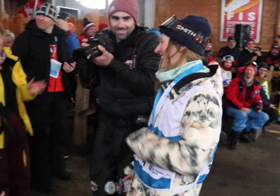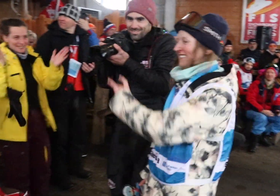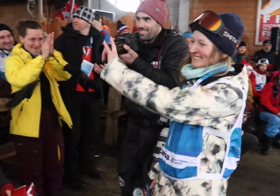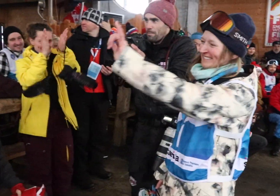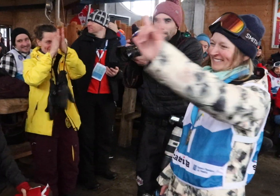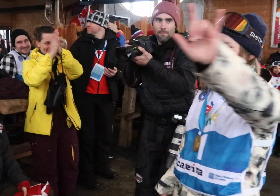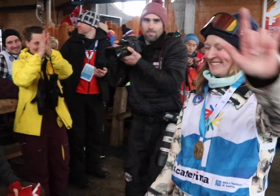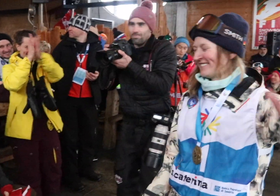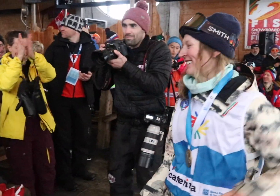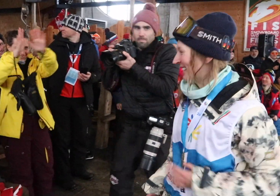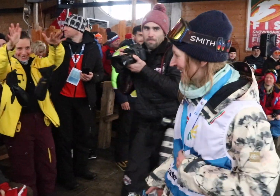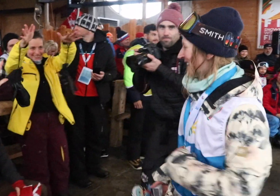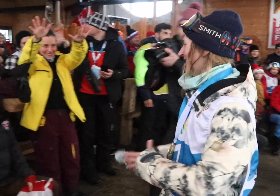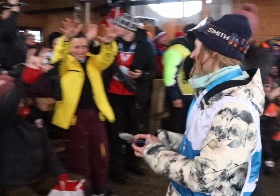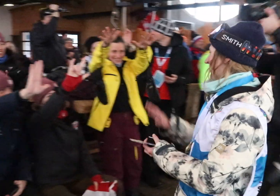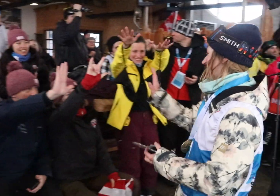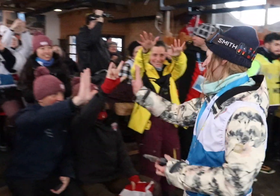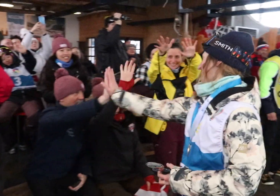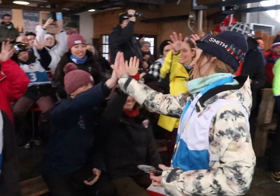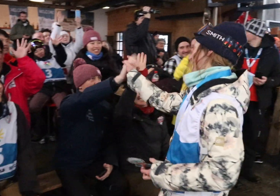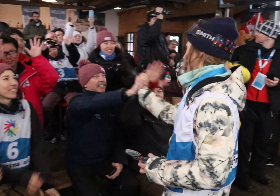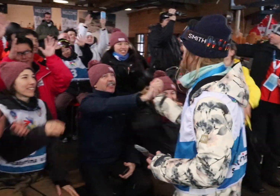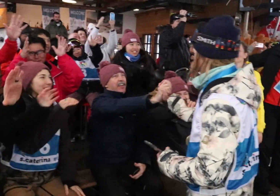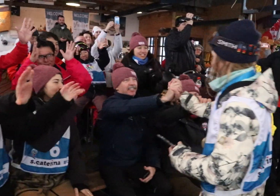I love you all! [Fans and athletes congratulating Lauren]